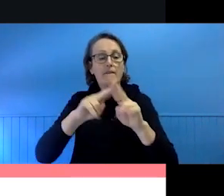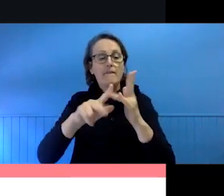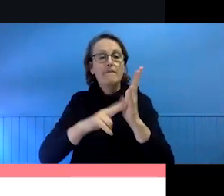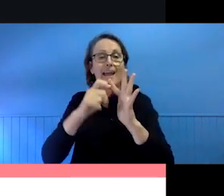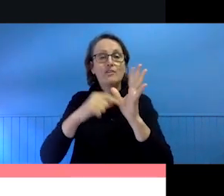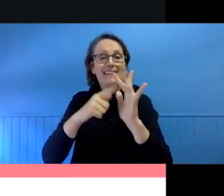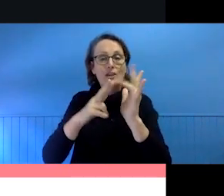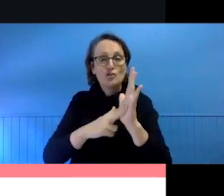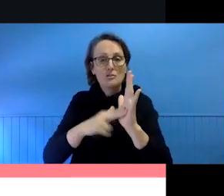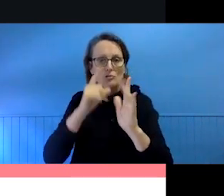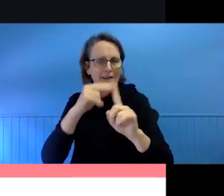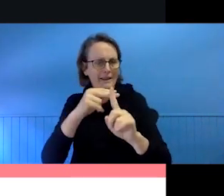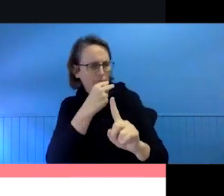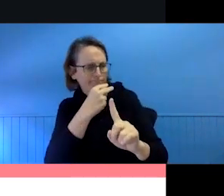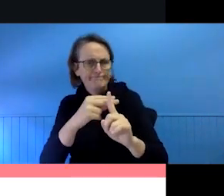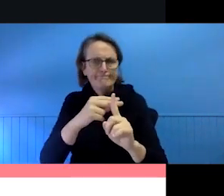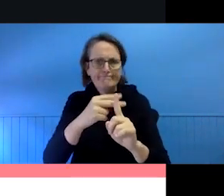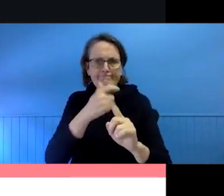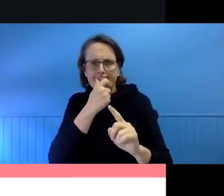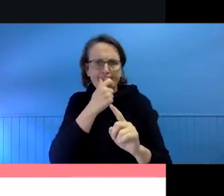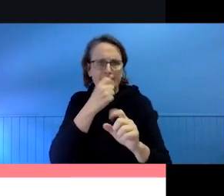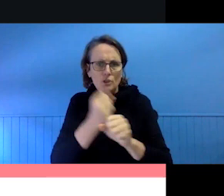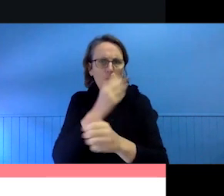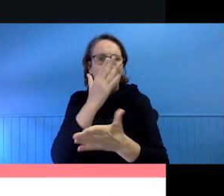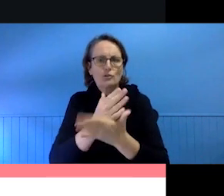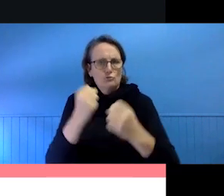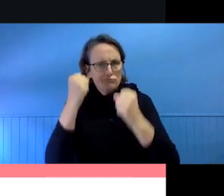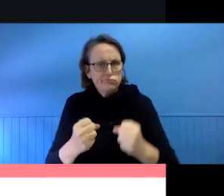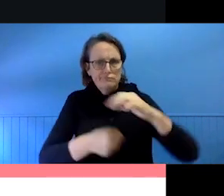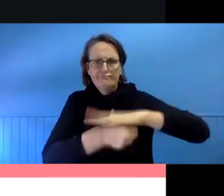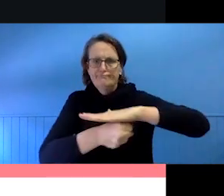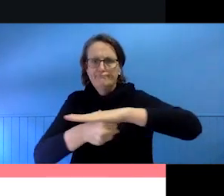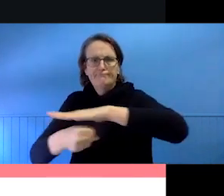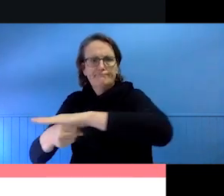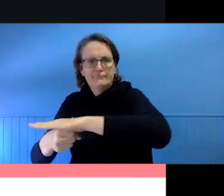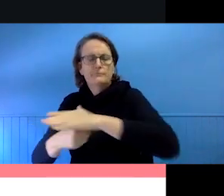review the foundations, make sure they're solid before moving forward.